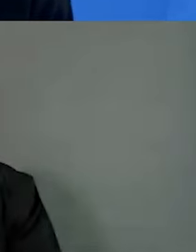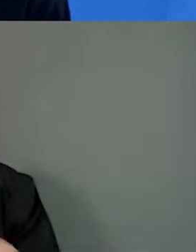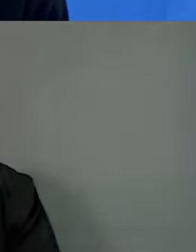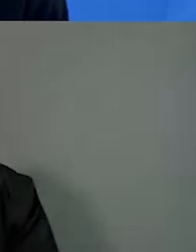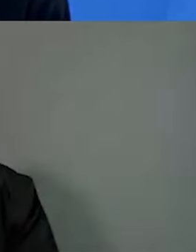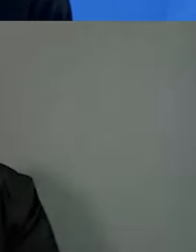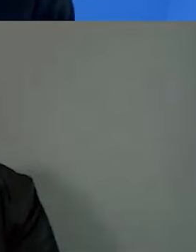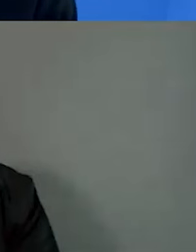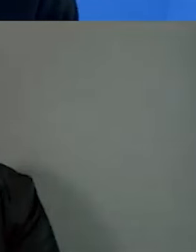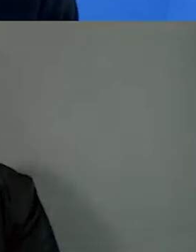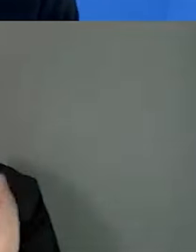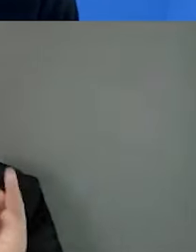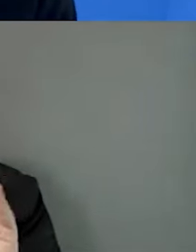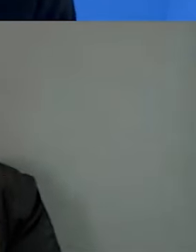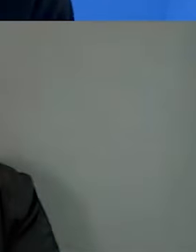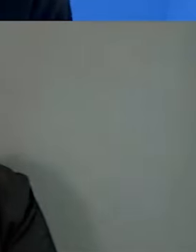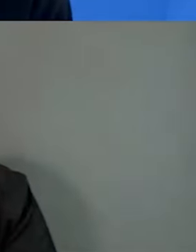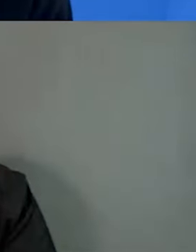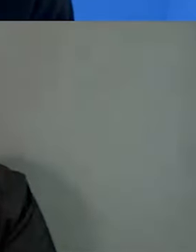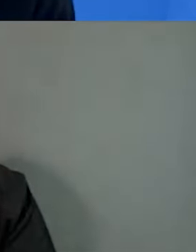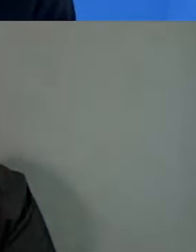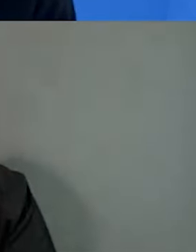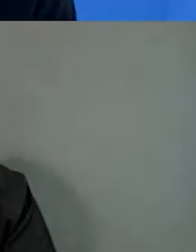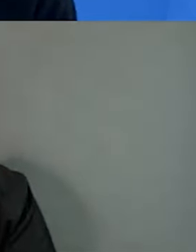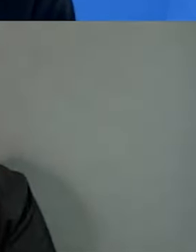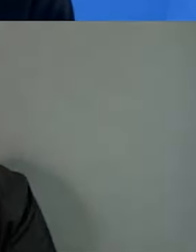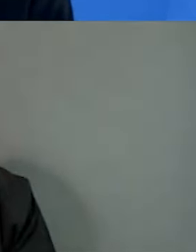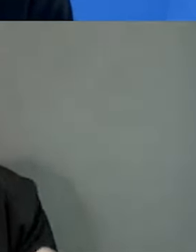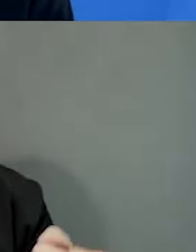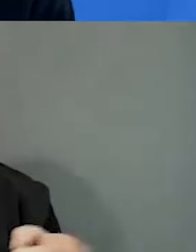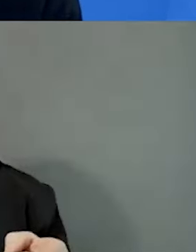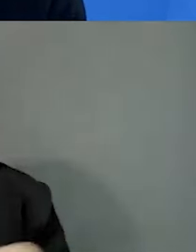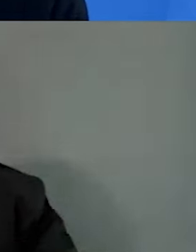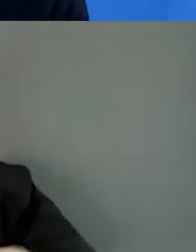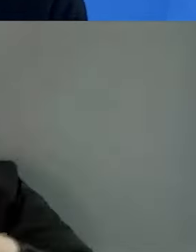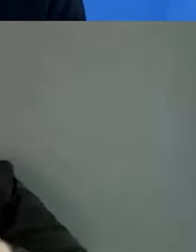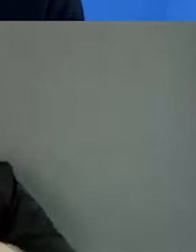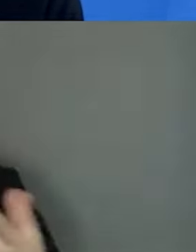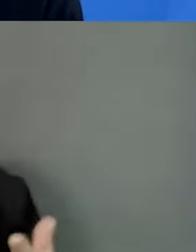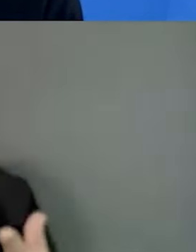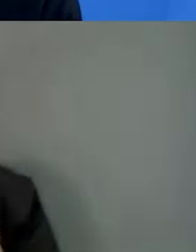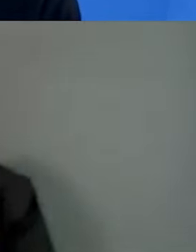be reflected on current pending. If the senior key person is